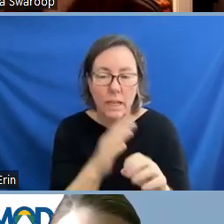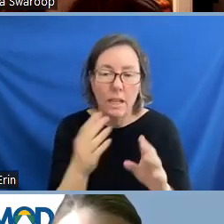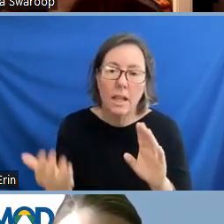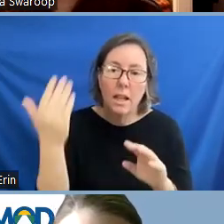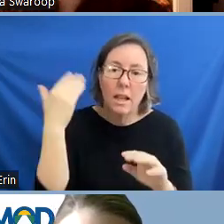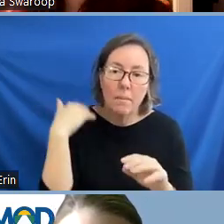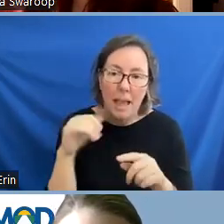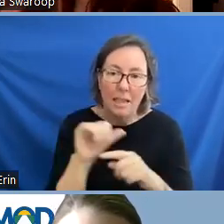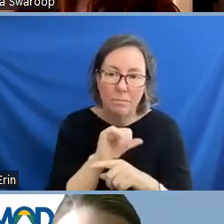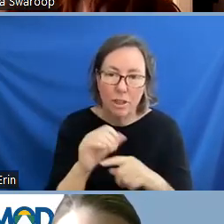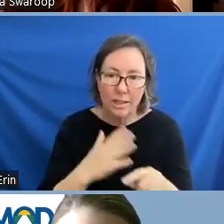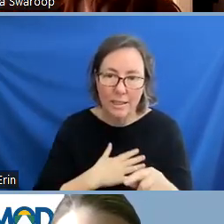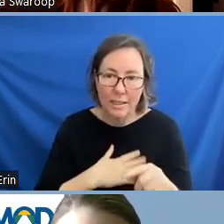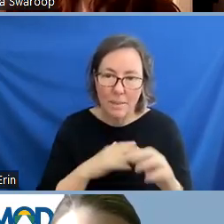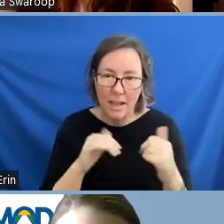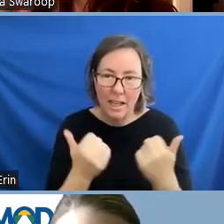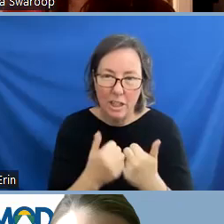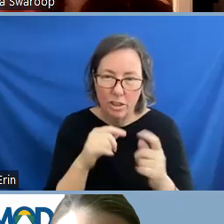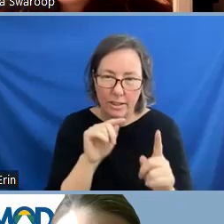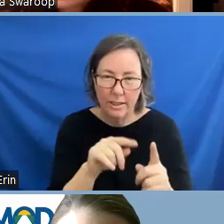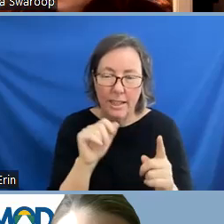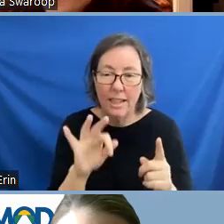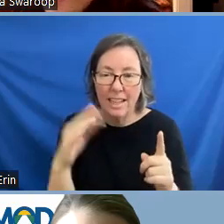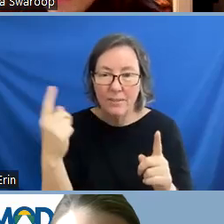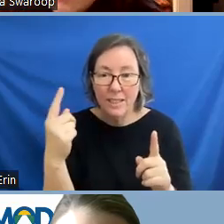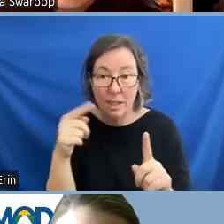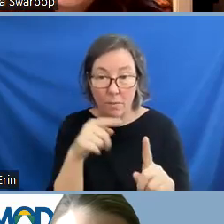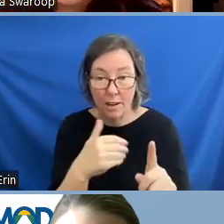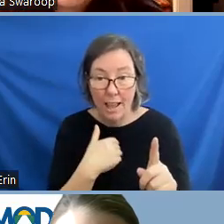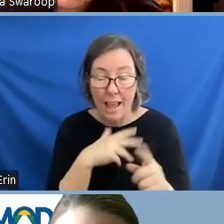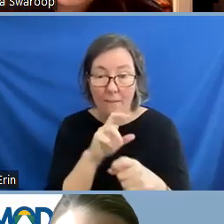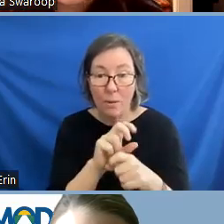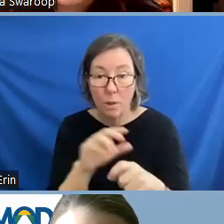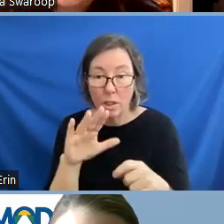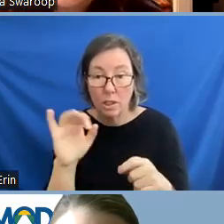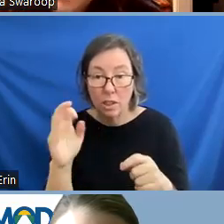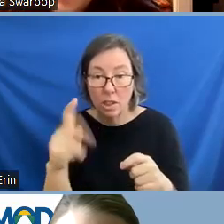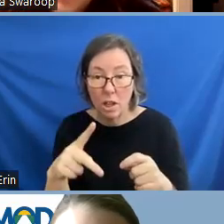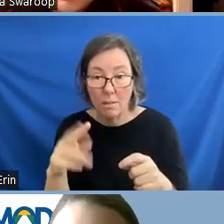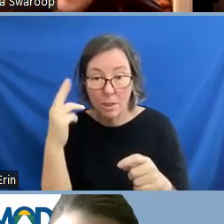the agency I'm at is if someone has a worker's comp reasonable accommodation,